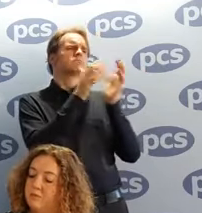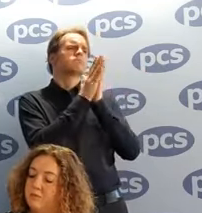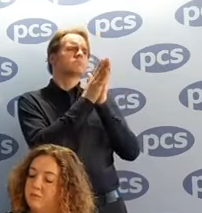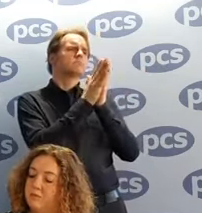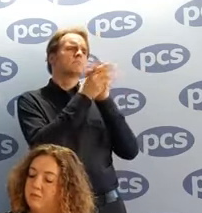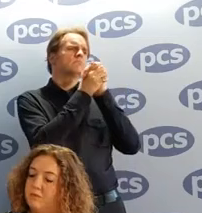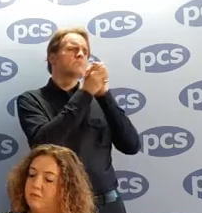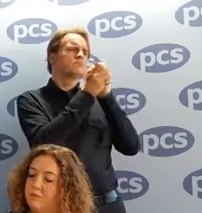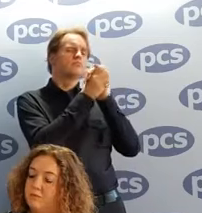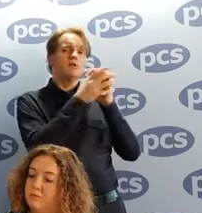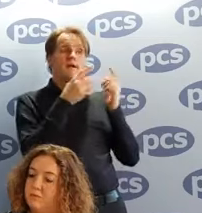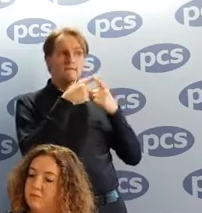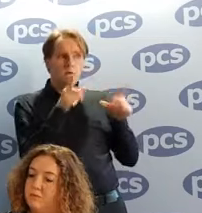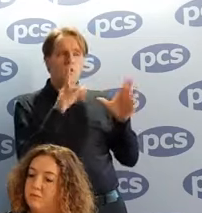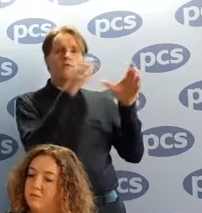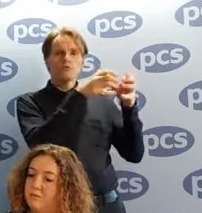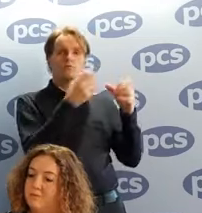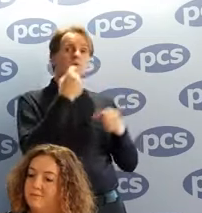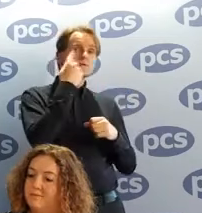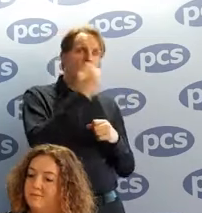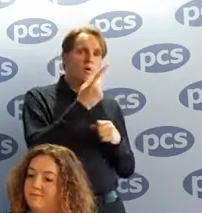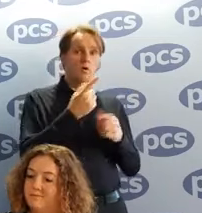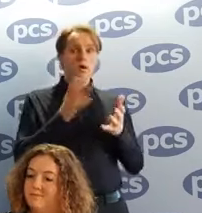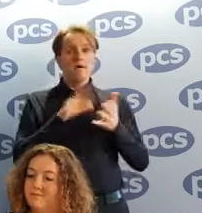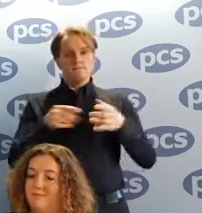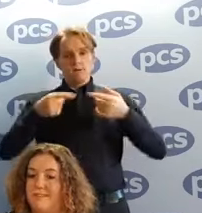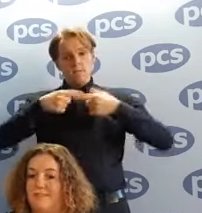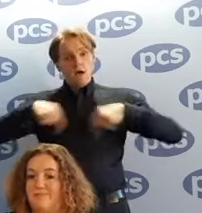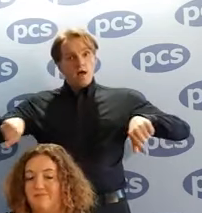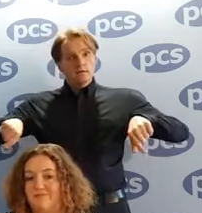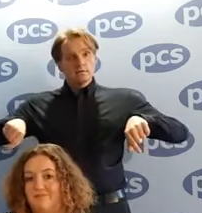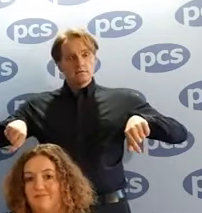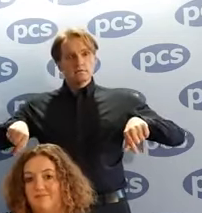solidarity from this Facebook live event from Mark and from Fran and myself to